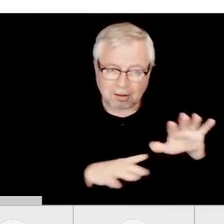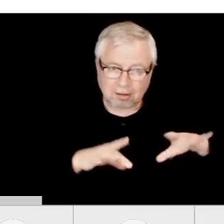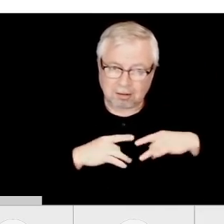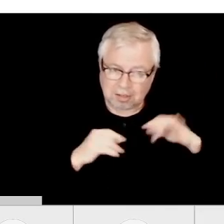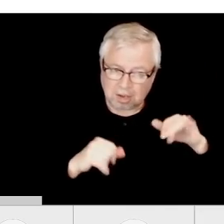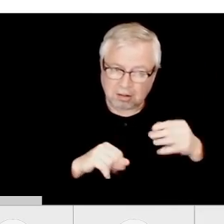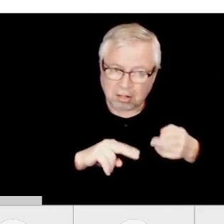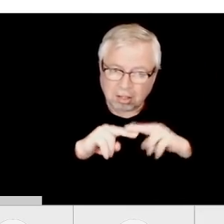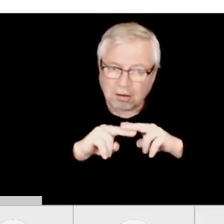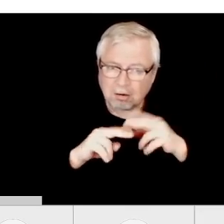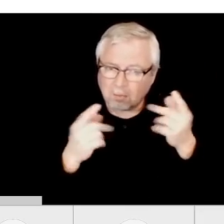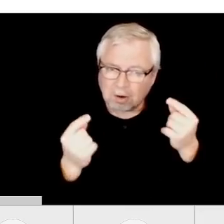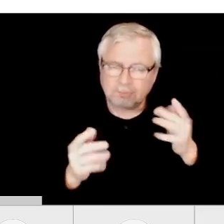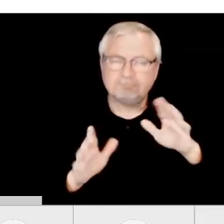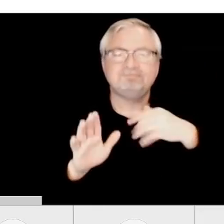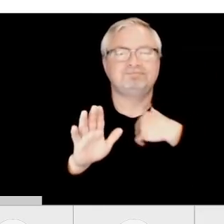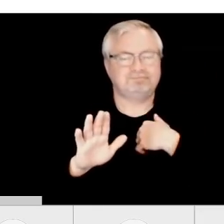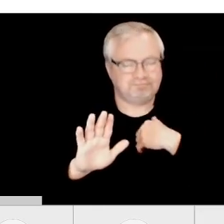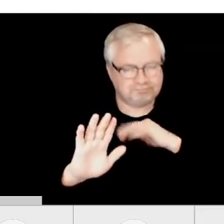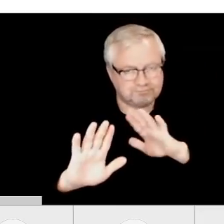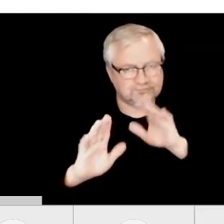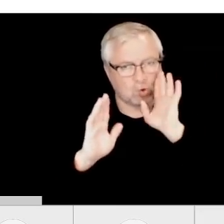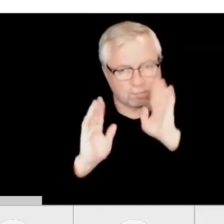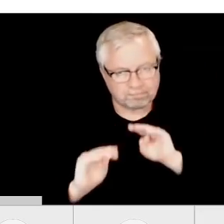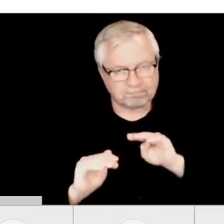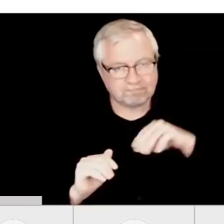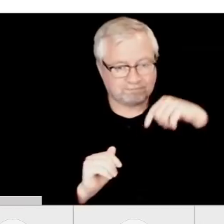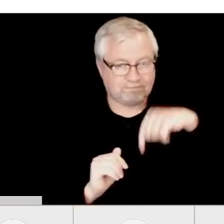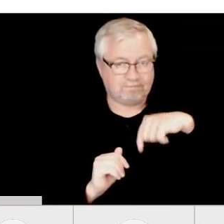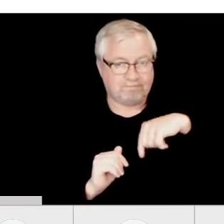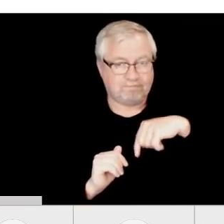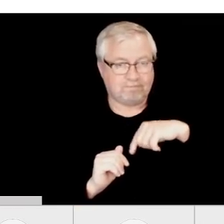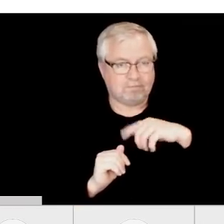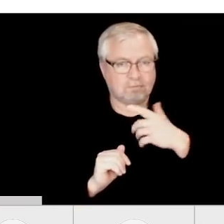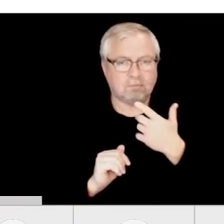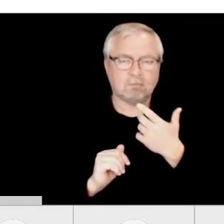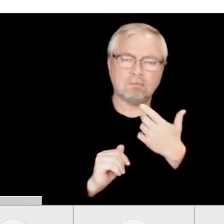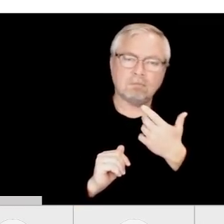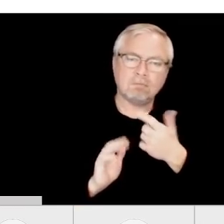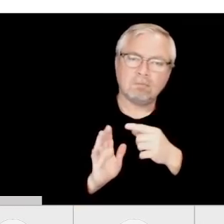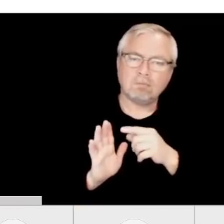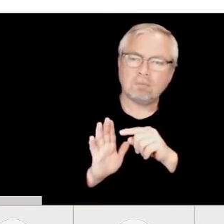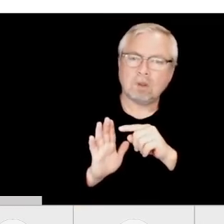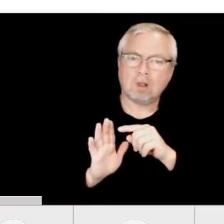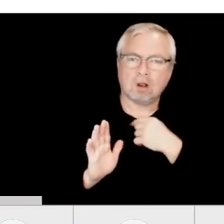We hope these are pessimistic estimates but it's certainly a plausible outcome